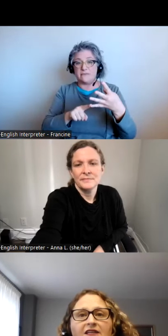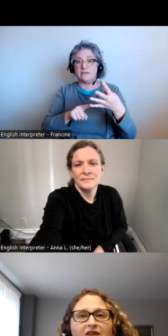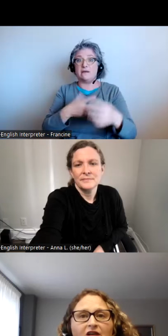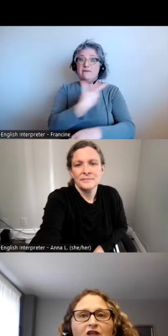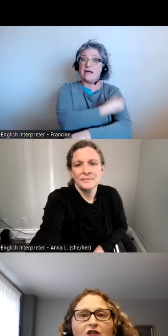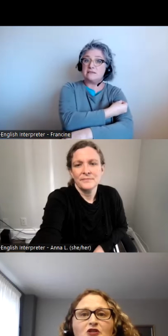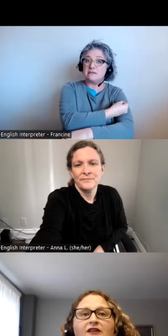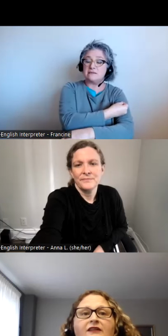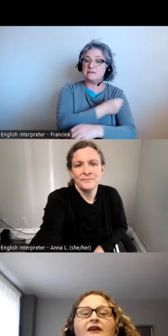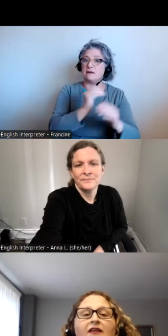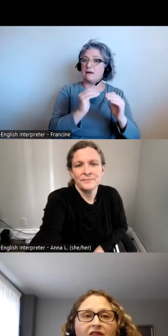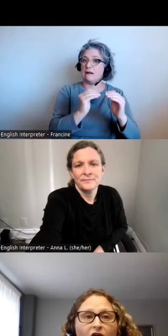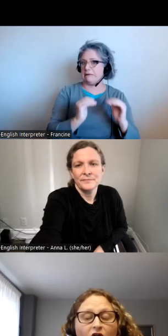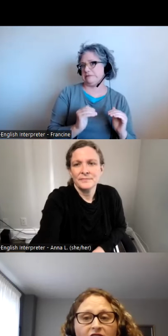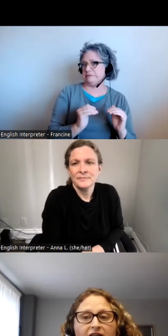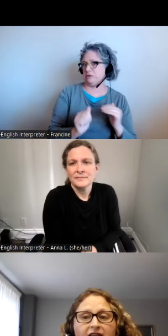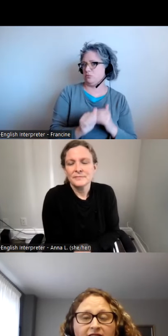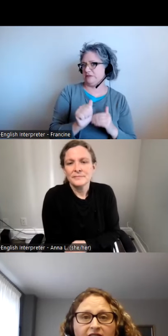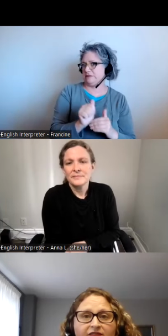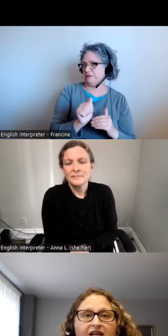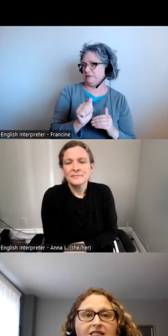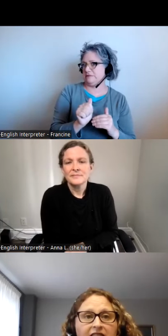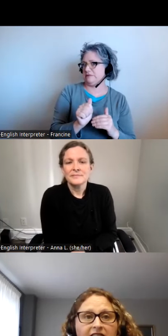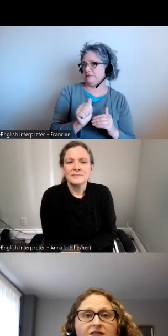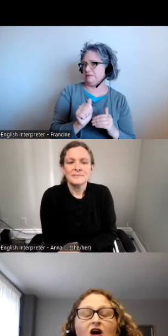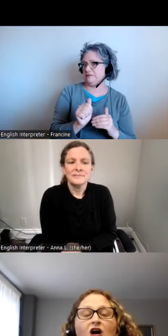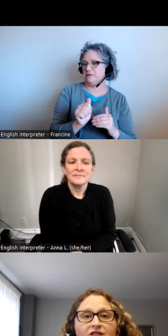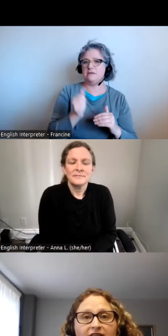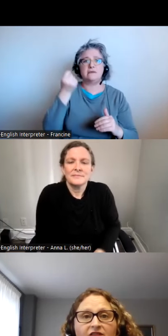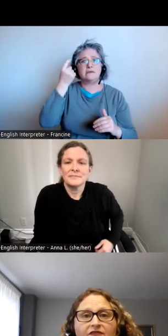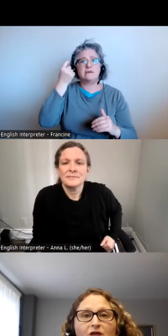Infection rates are slightly less for complications in the